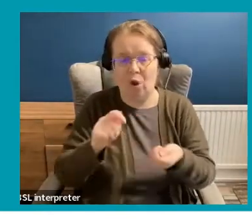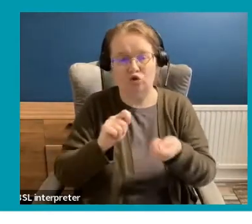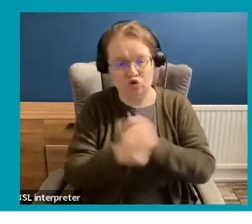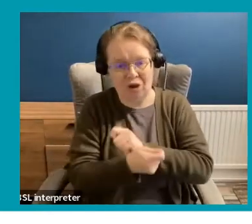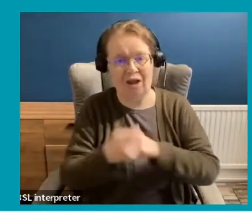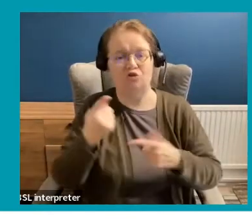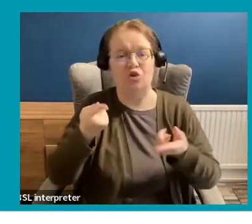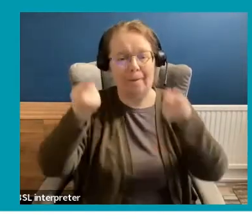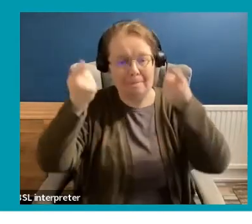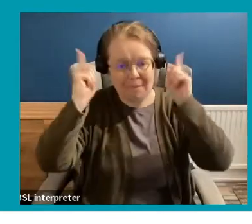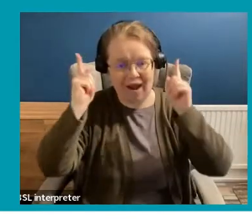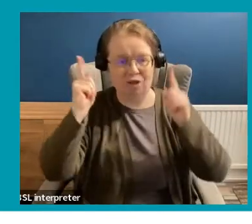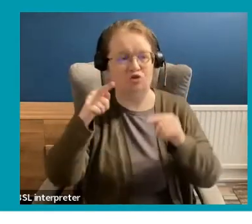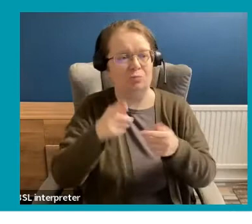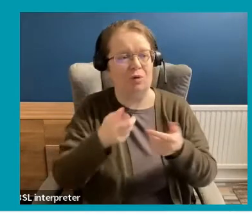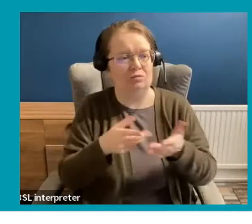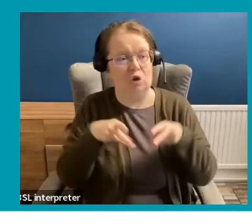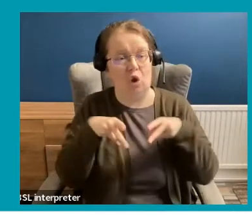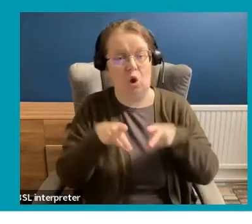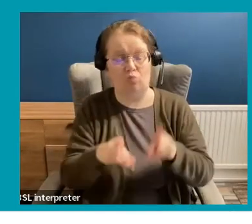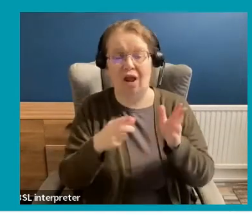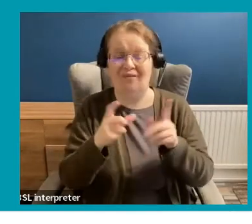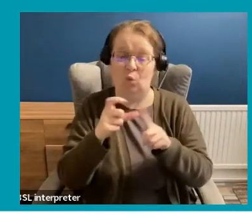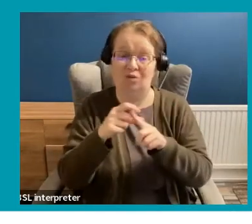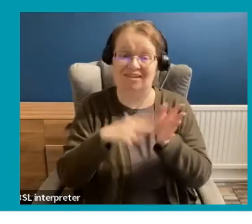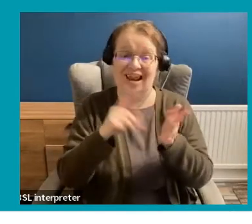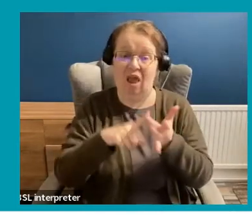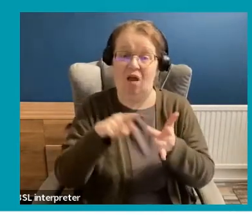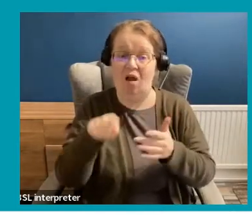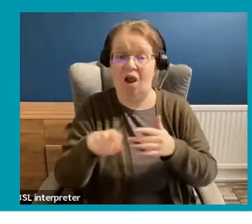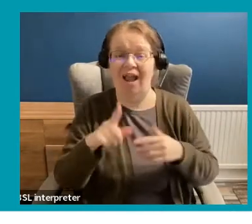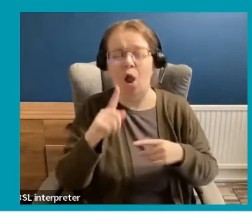The DNI which is one of the biggest frustrations